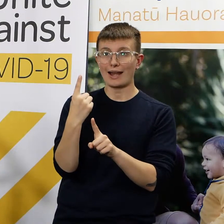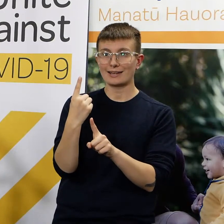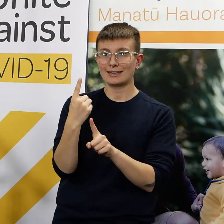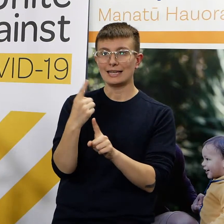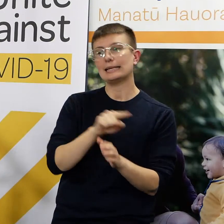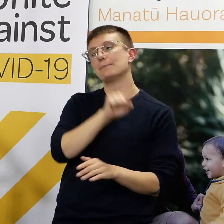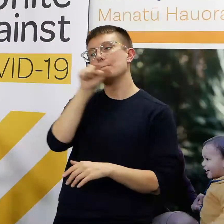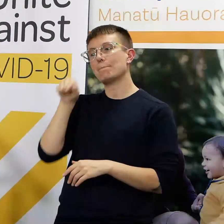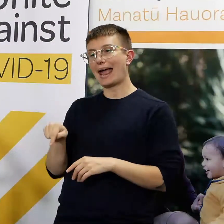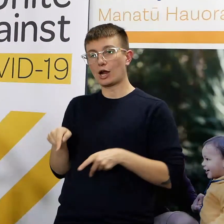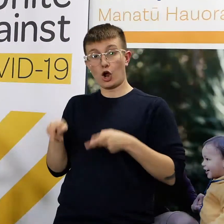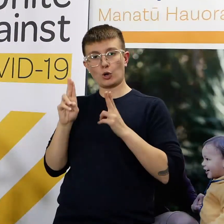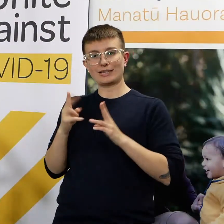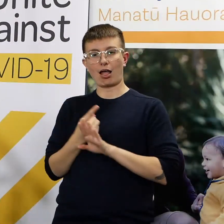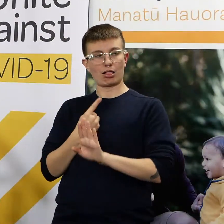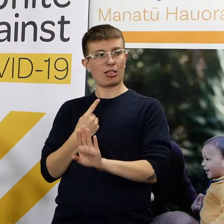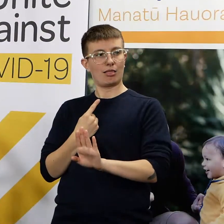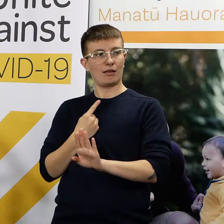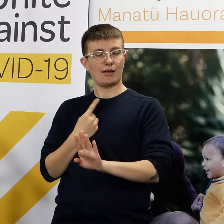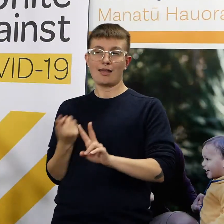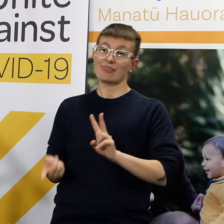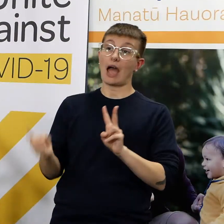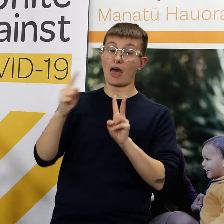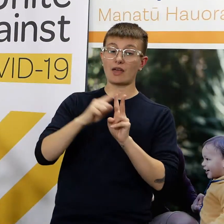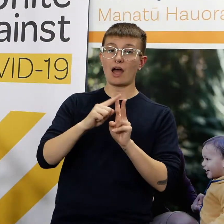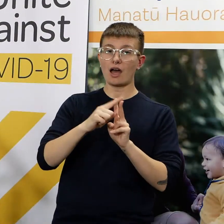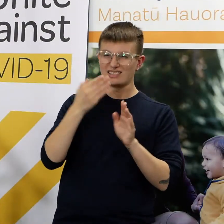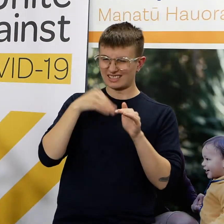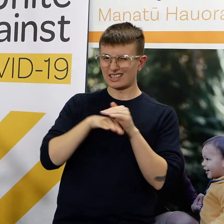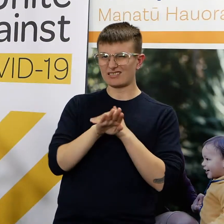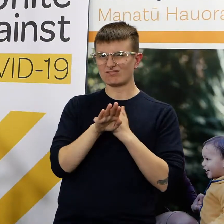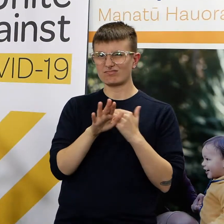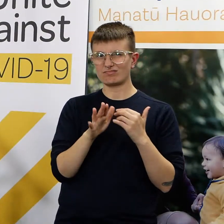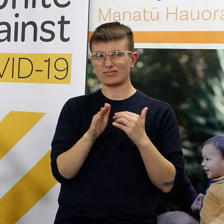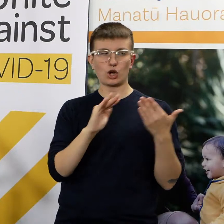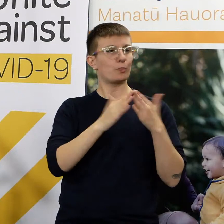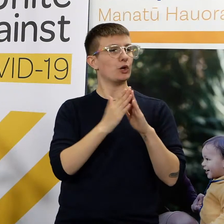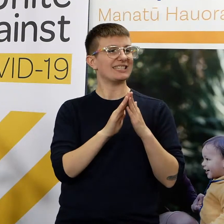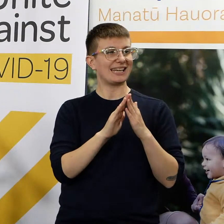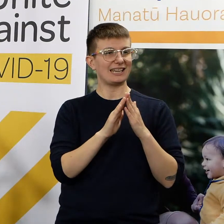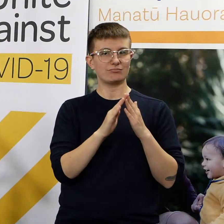is in an agreed community isolation arrangement.